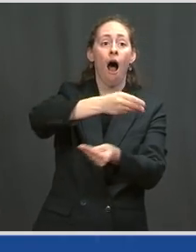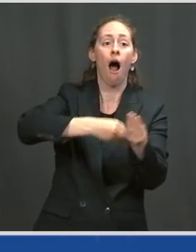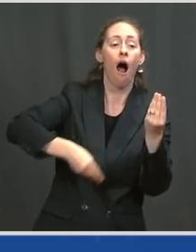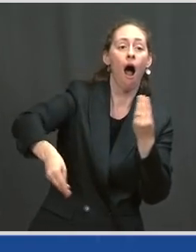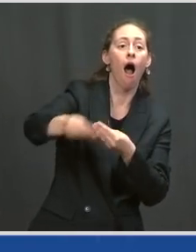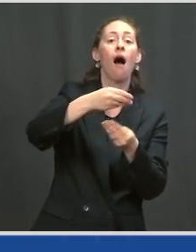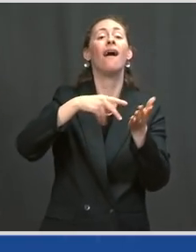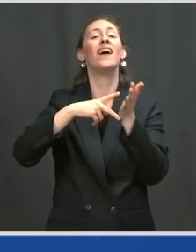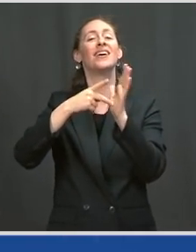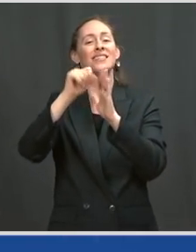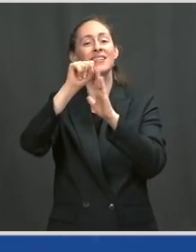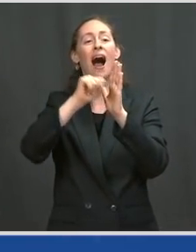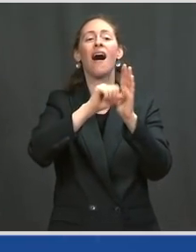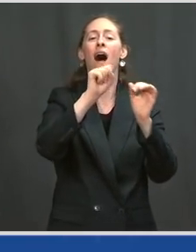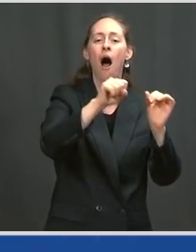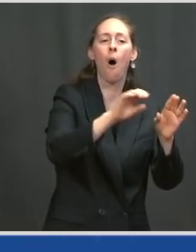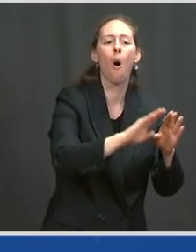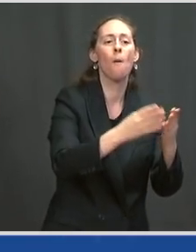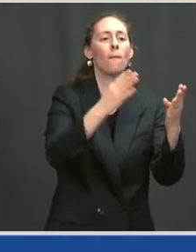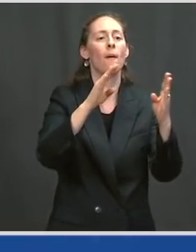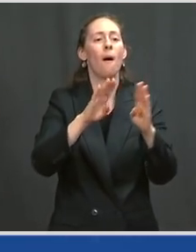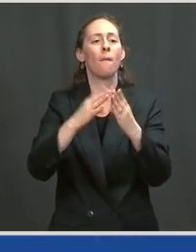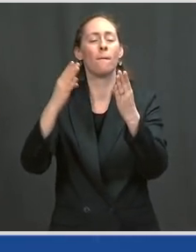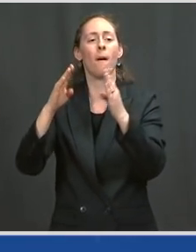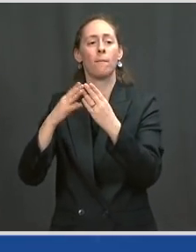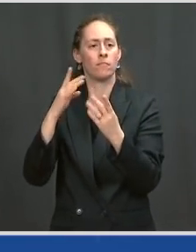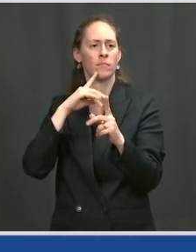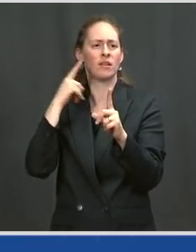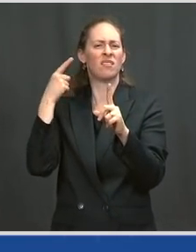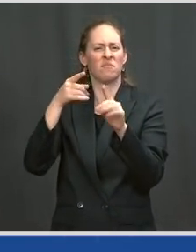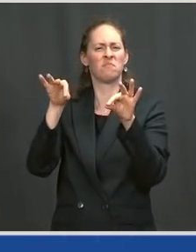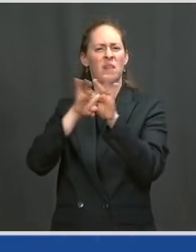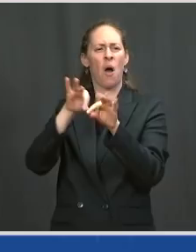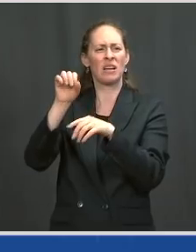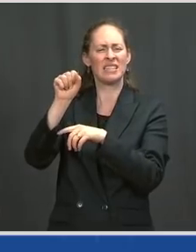and provide safe and healthy learning environments for more than 5 million children.